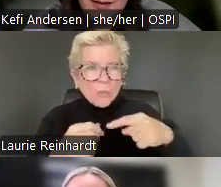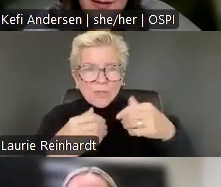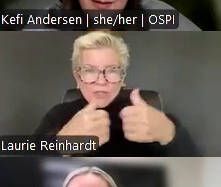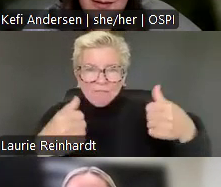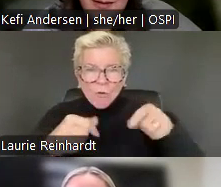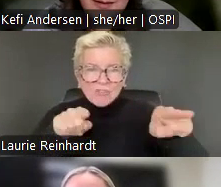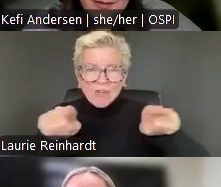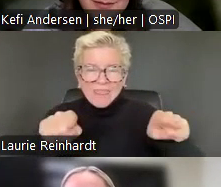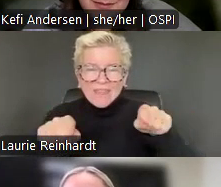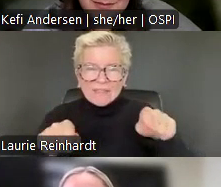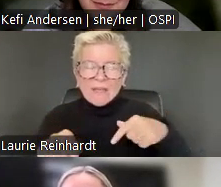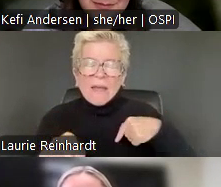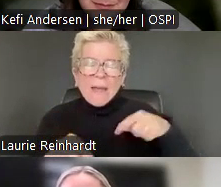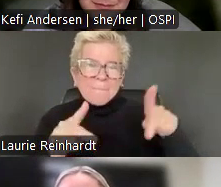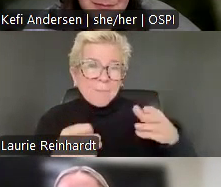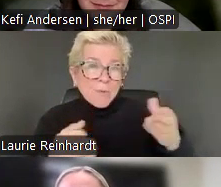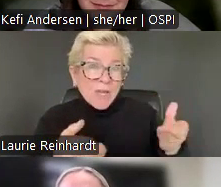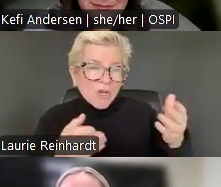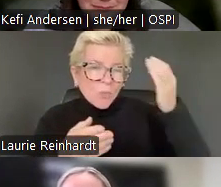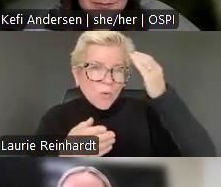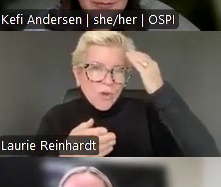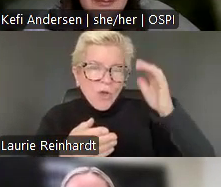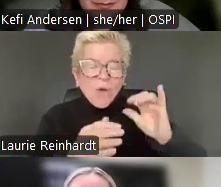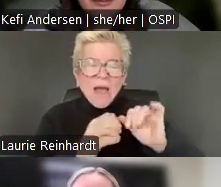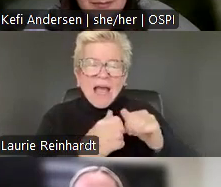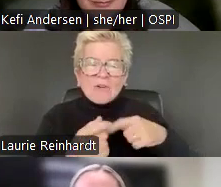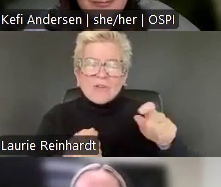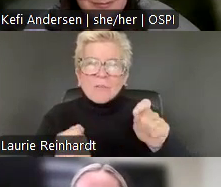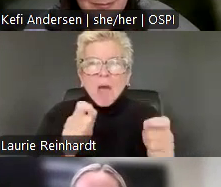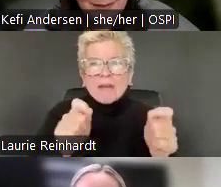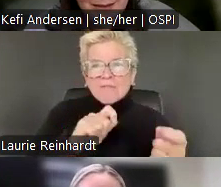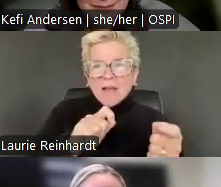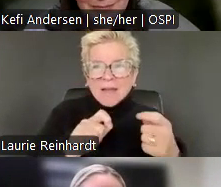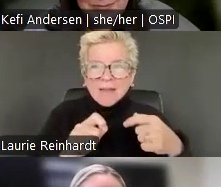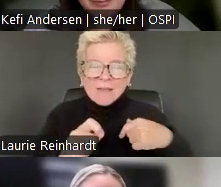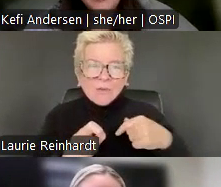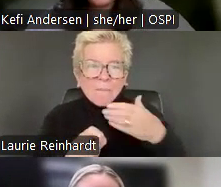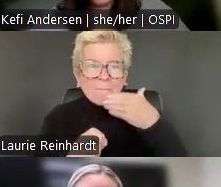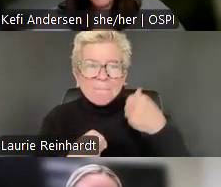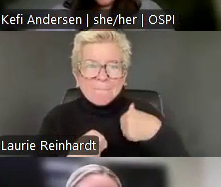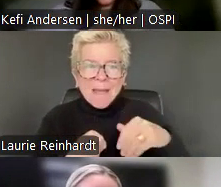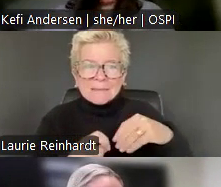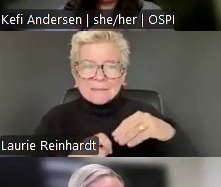kind of think through well what modifications might some students need yeah it seems like